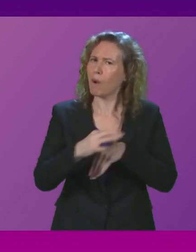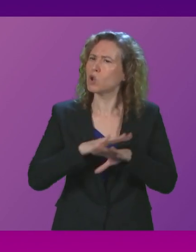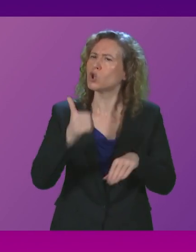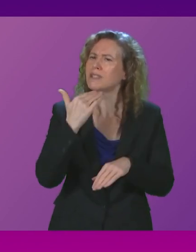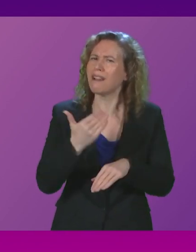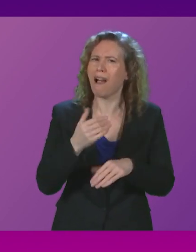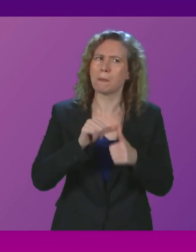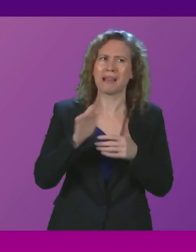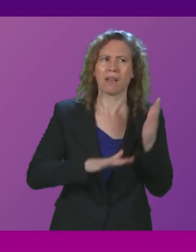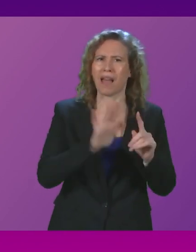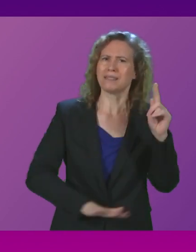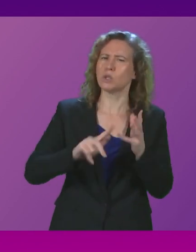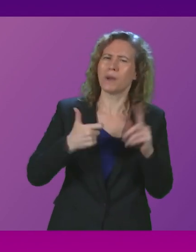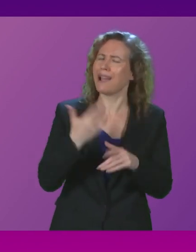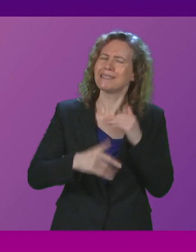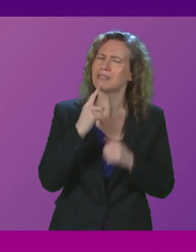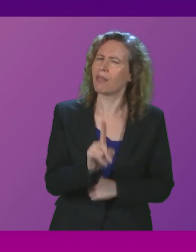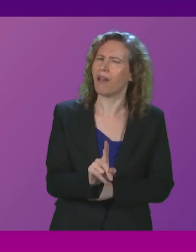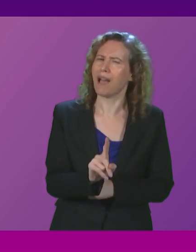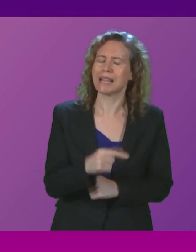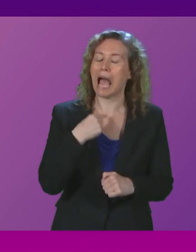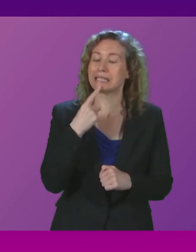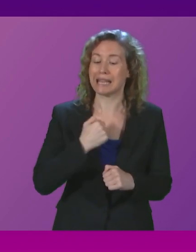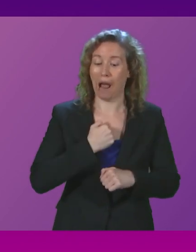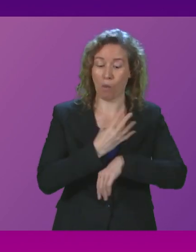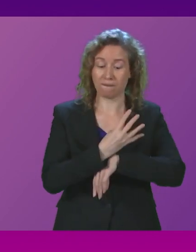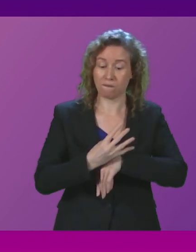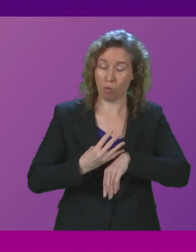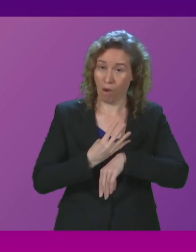but better than anywhere else in the UK; I said that our four-hour performance was not